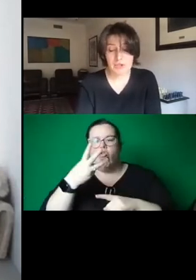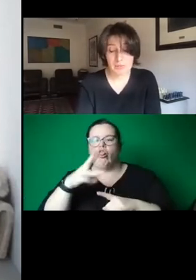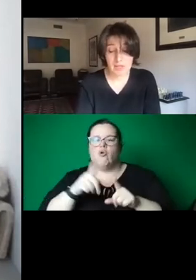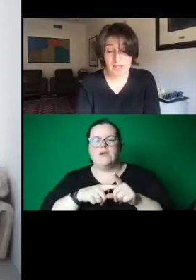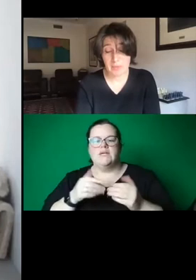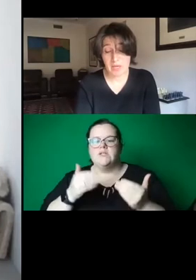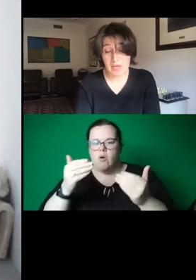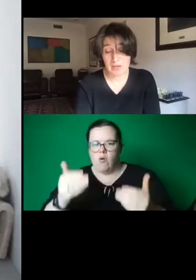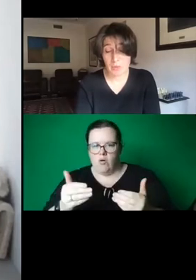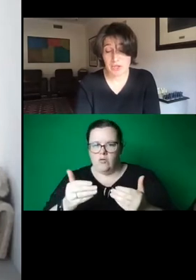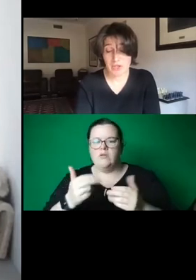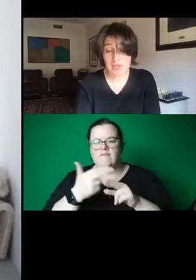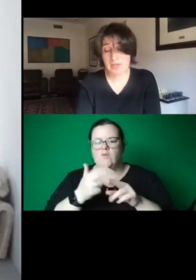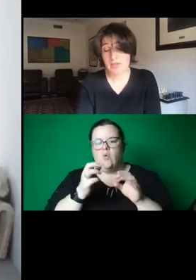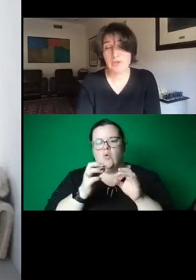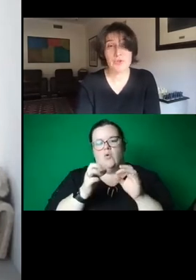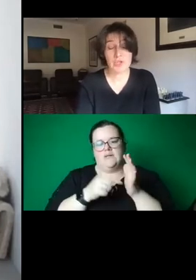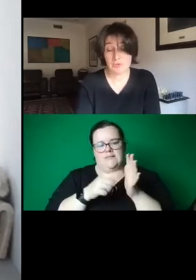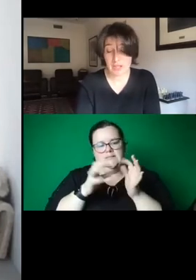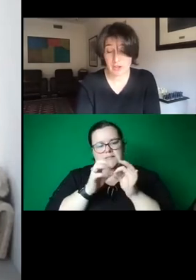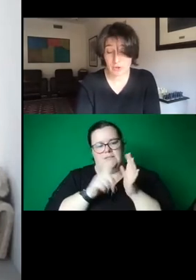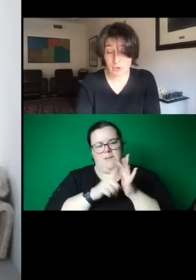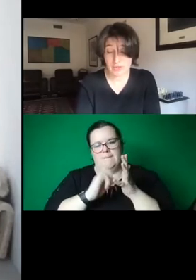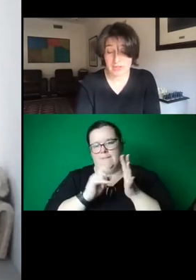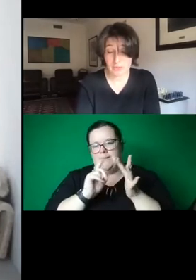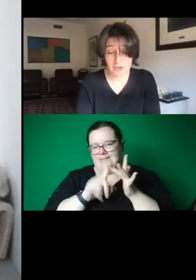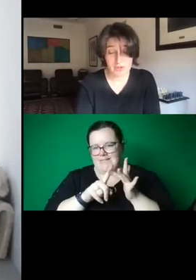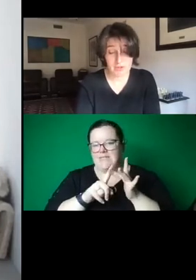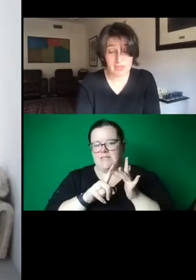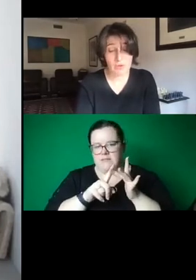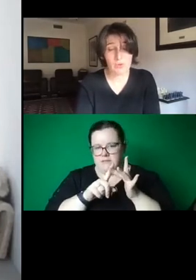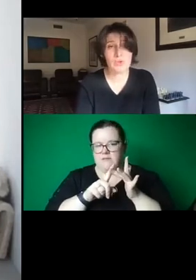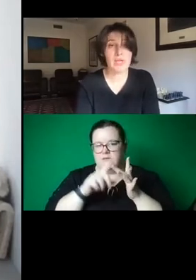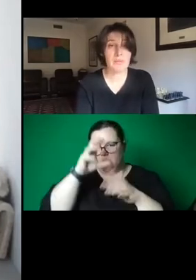like a pile questioning the sociological value of these sculptures but also like a barricade